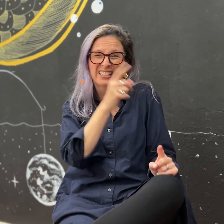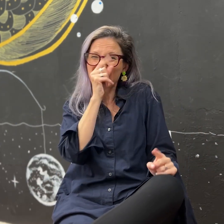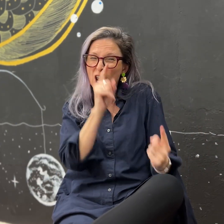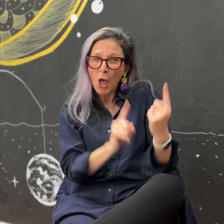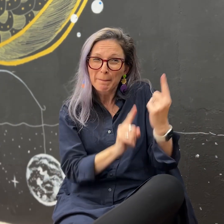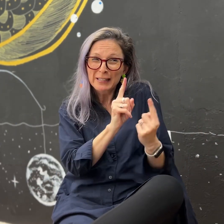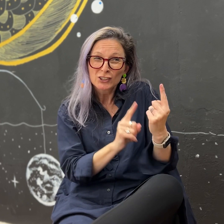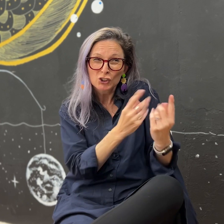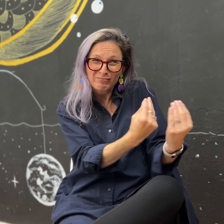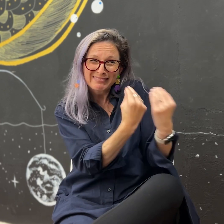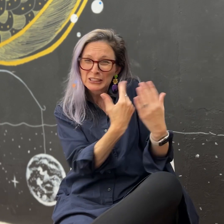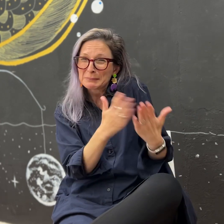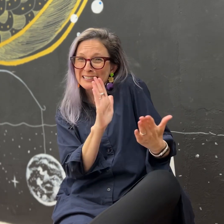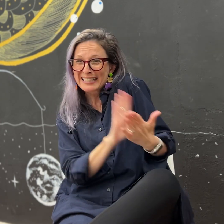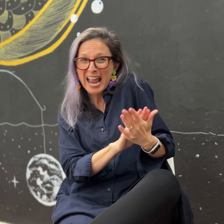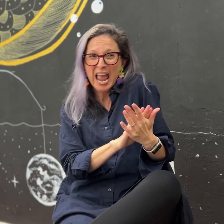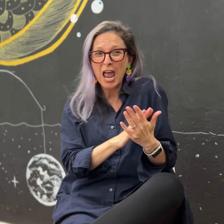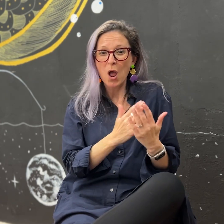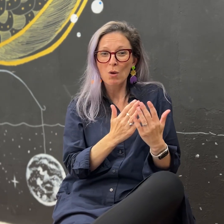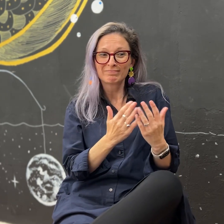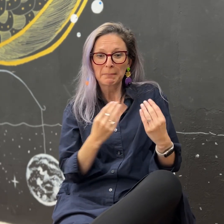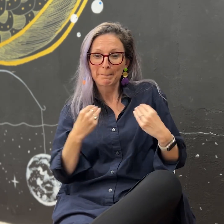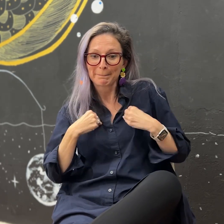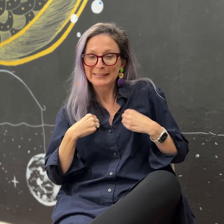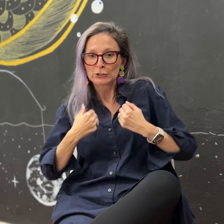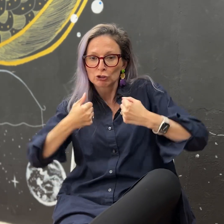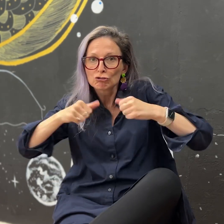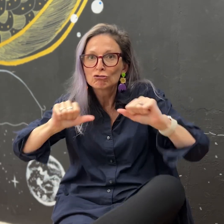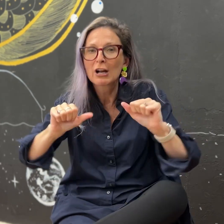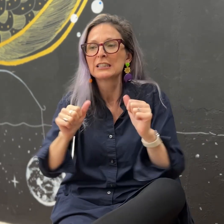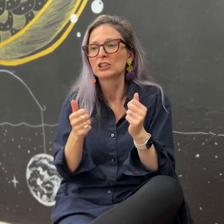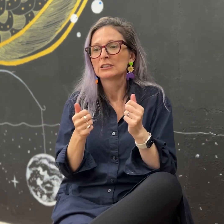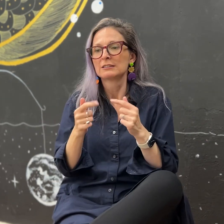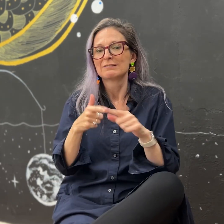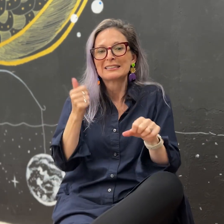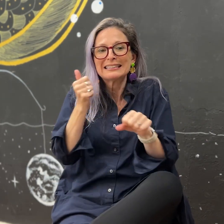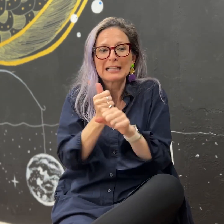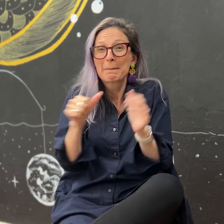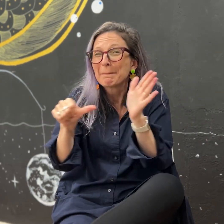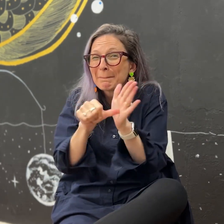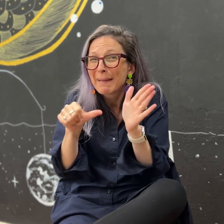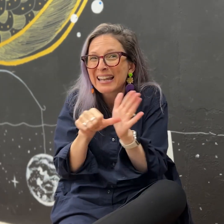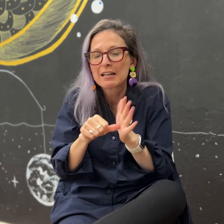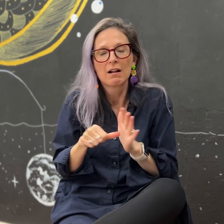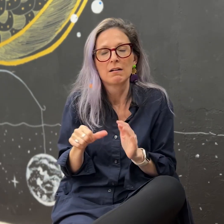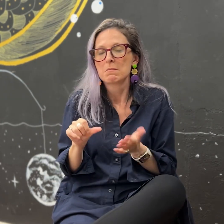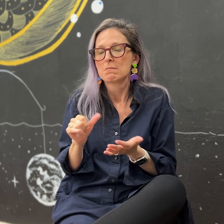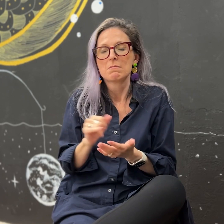and asked if she’d be willing to mentor me, teach me about business strategy and, for example, the money side of things –